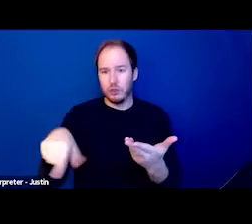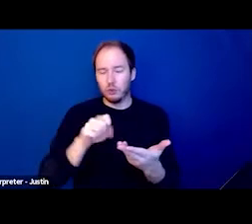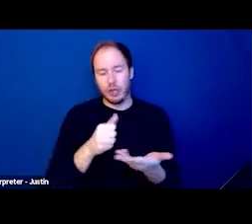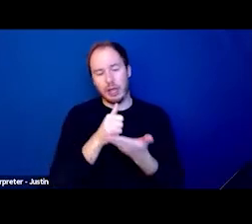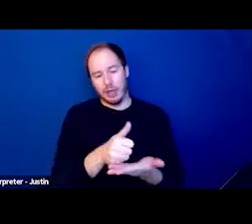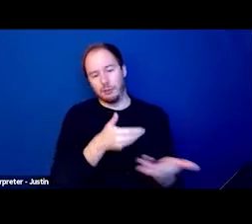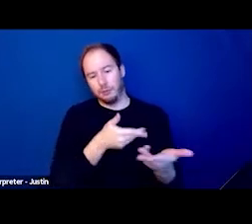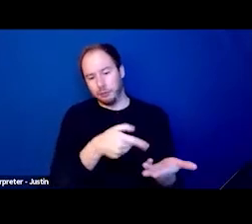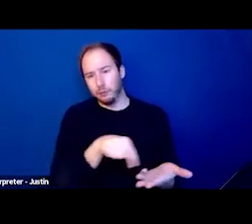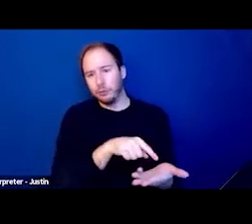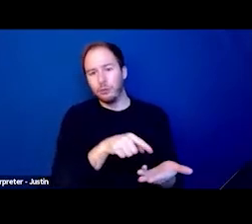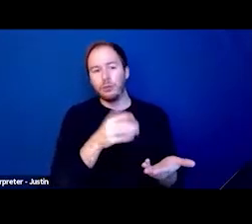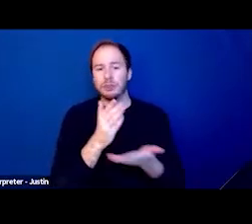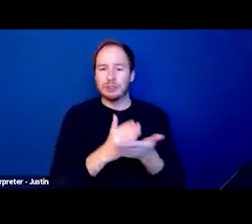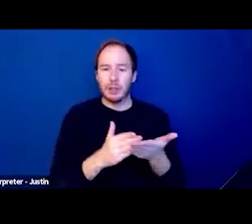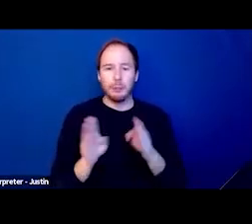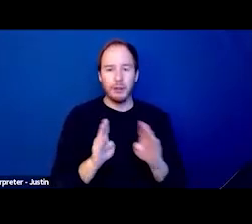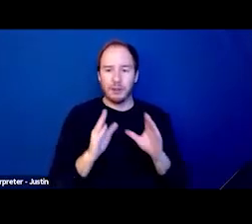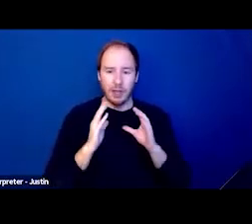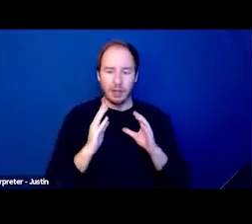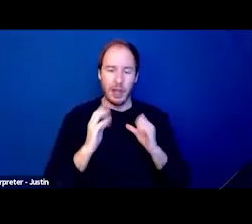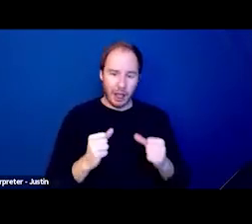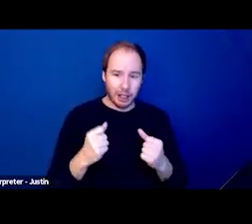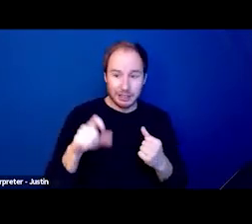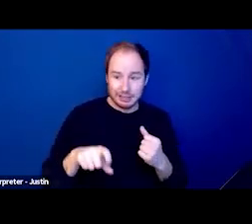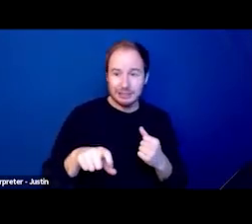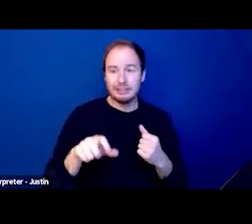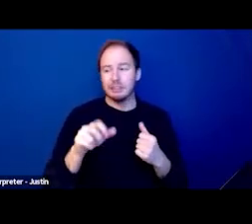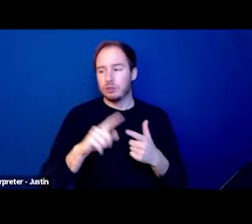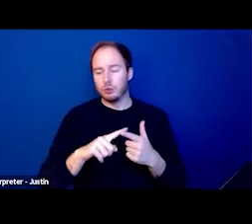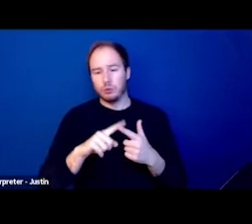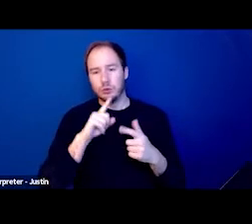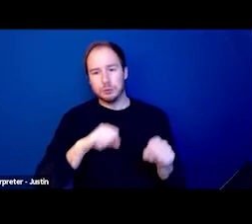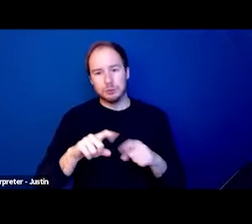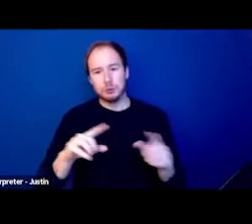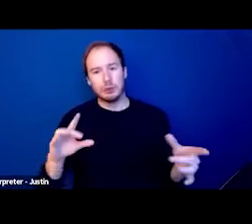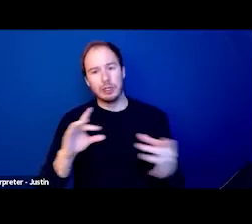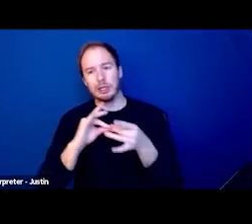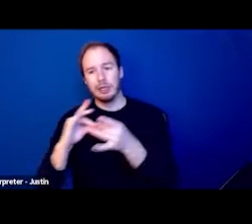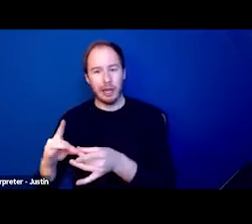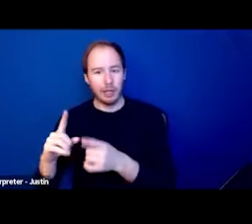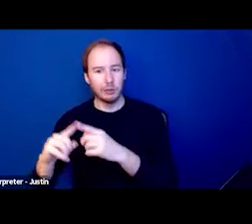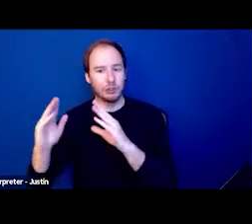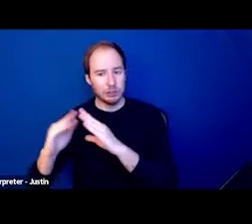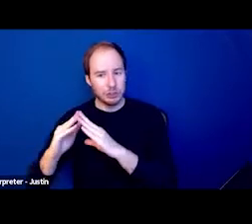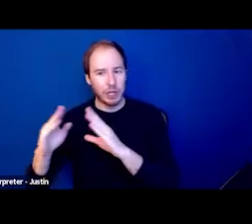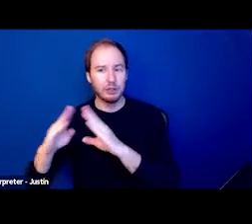who may have behavioral health needs and to make those connections to needed shelter, housing, and services.